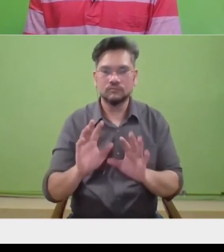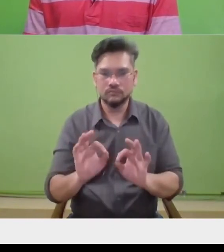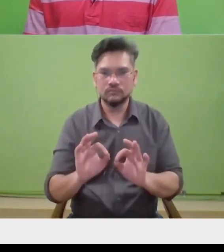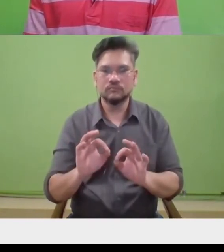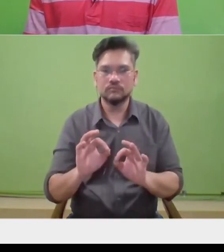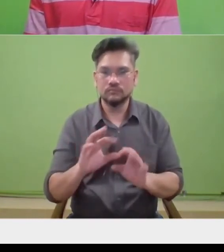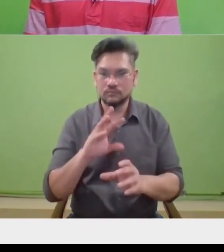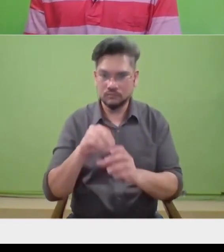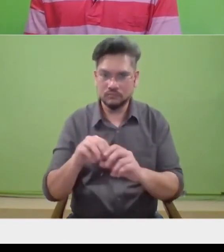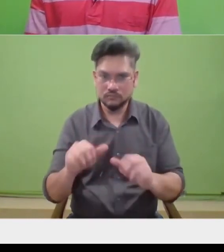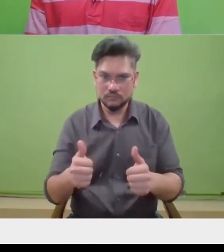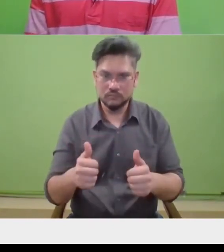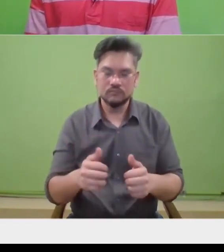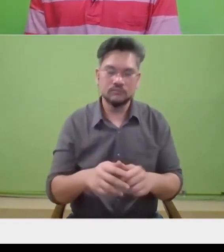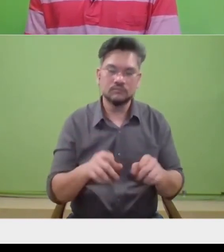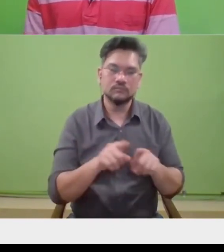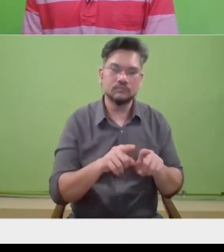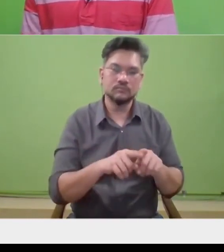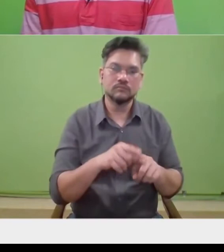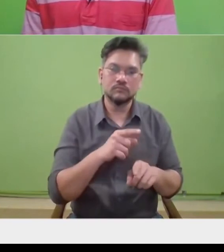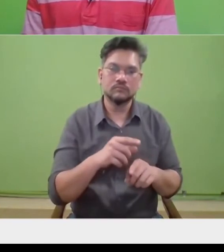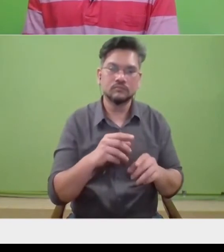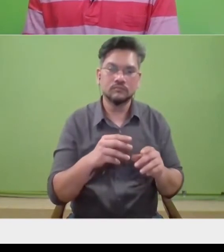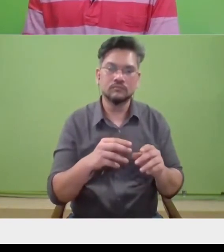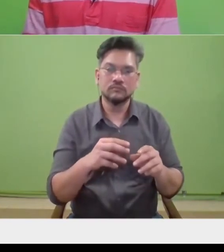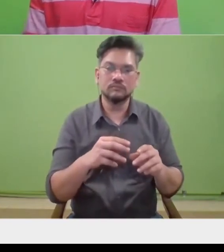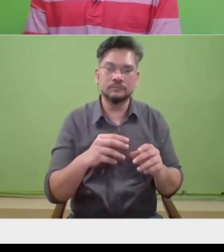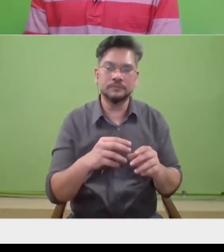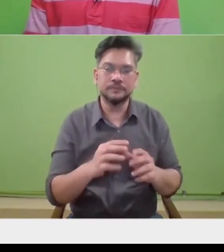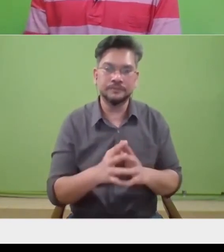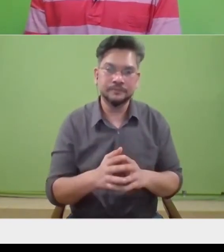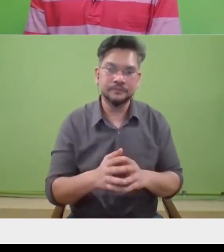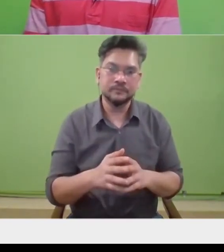in the masters of linguistic class there is all theory but can we have been practical